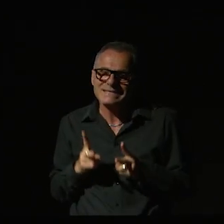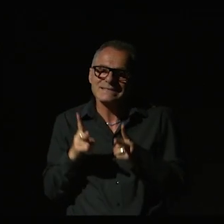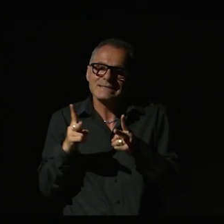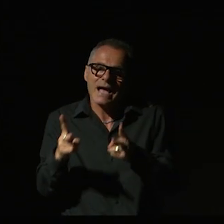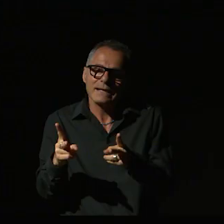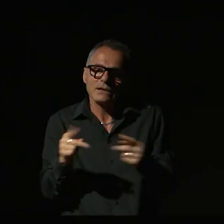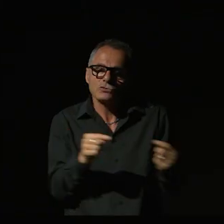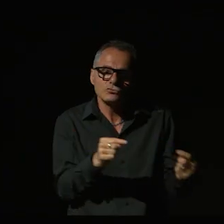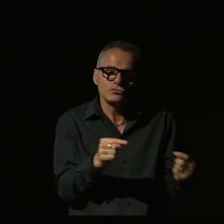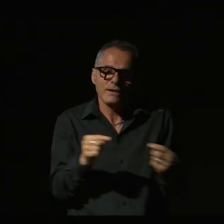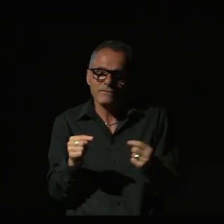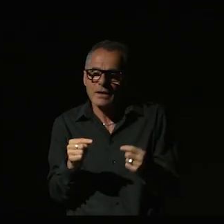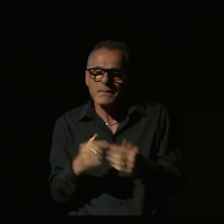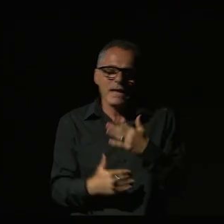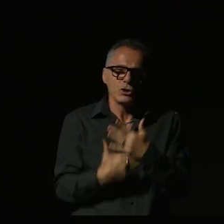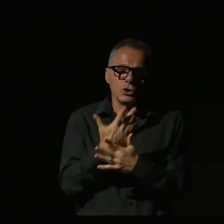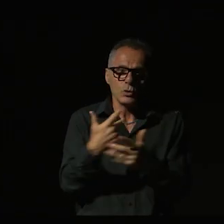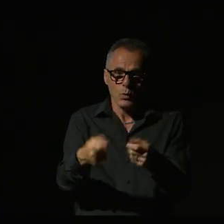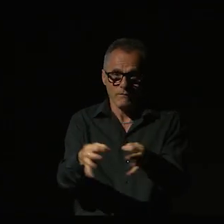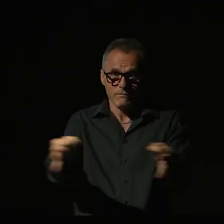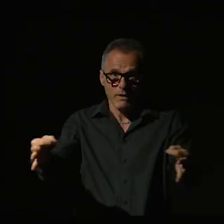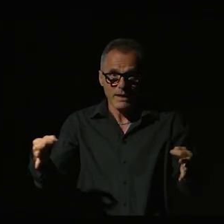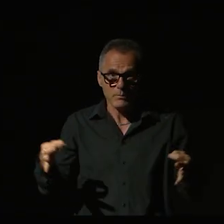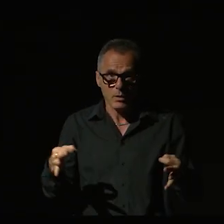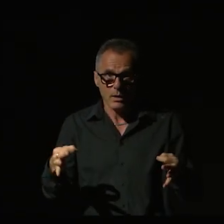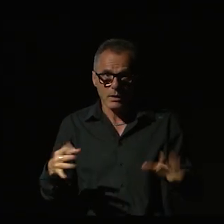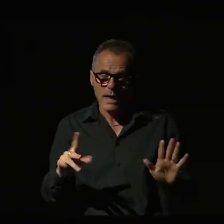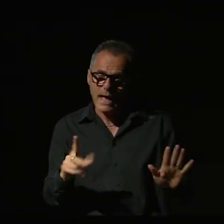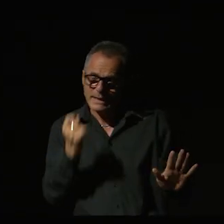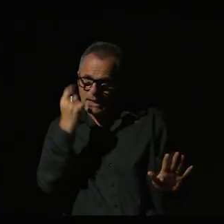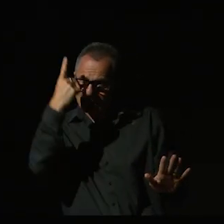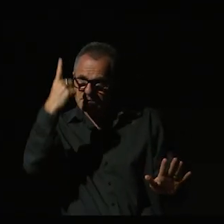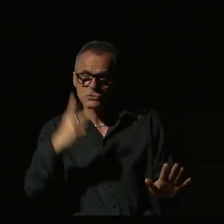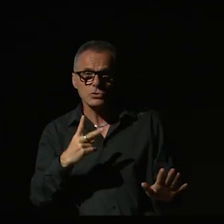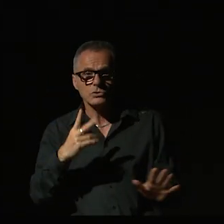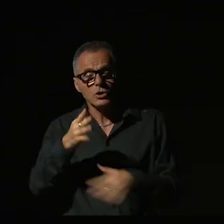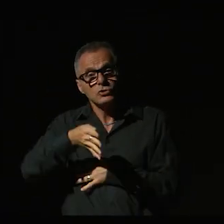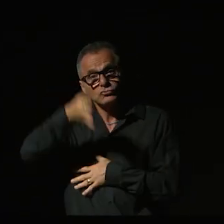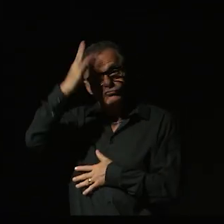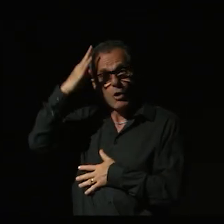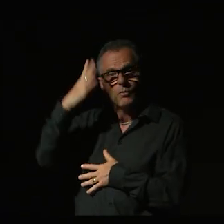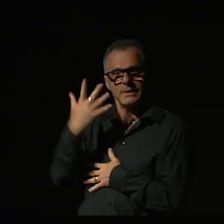but a new theoretical framework that understood Roman antiquity, not as a model only